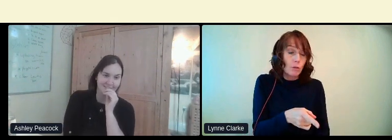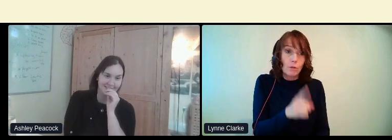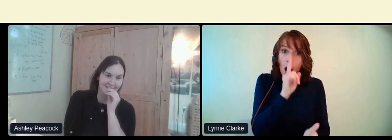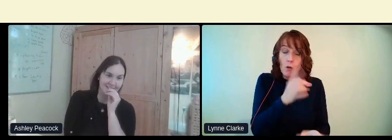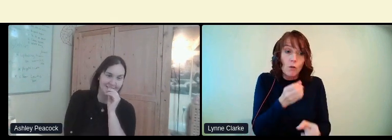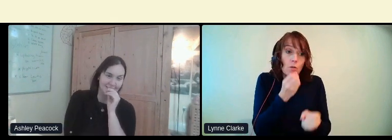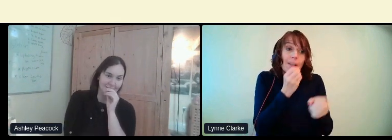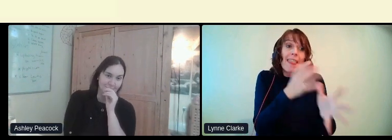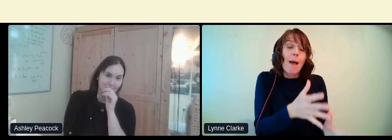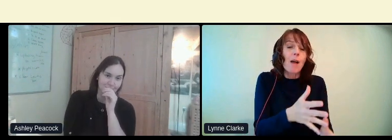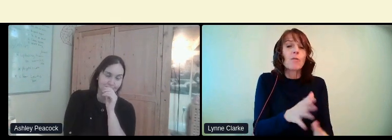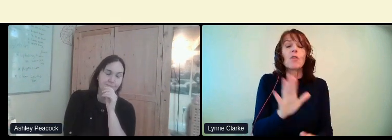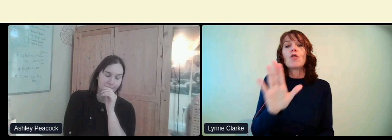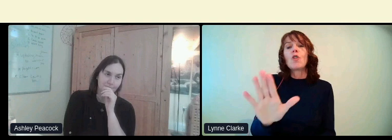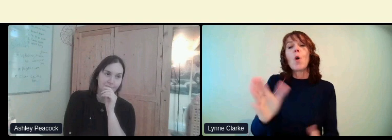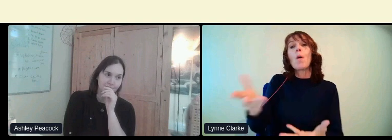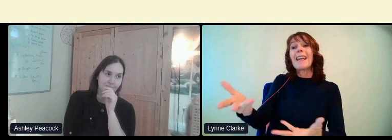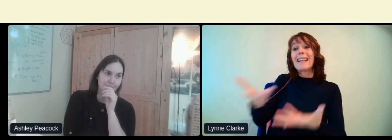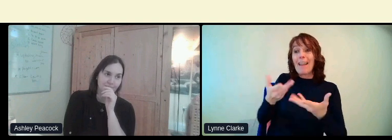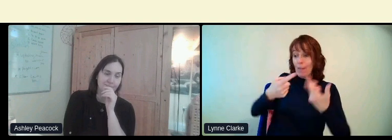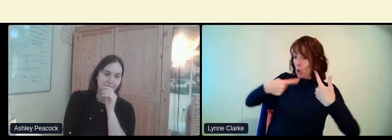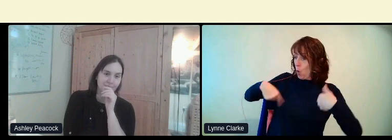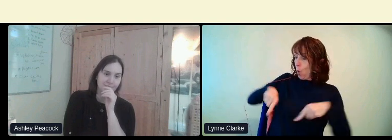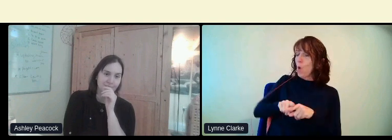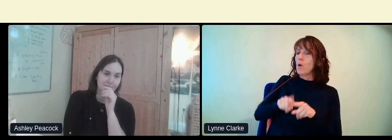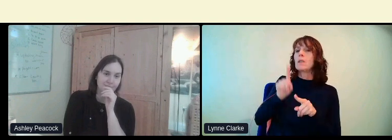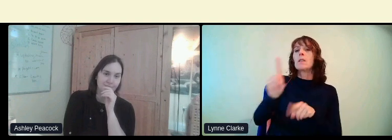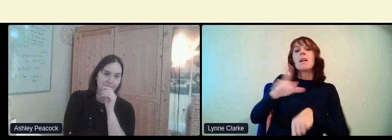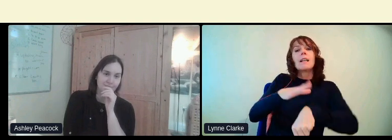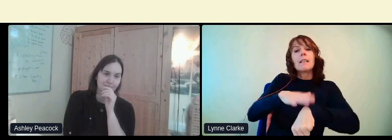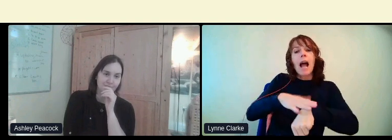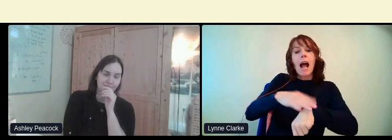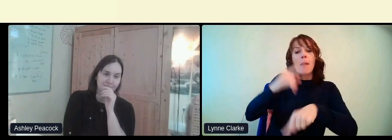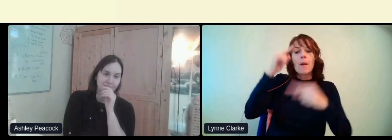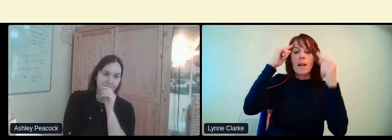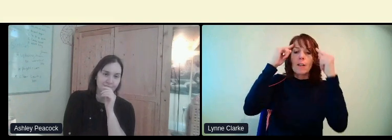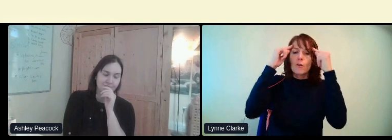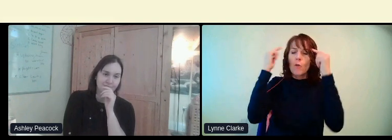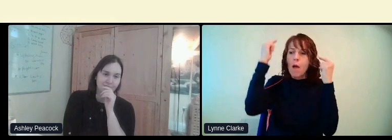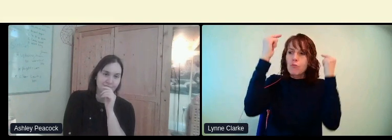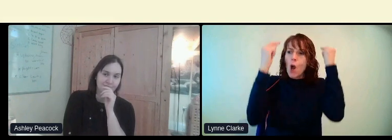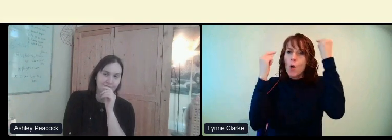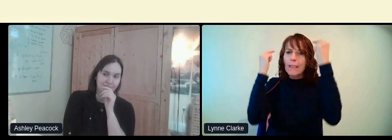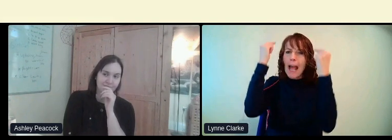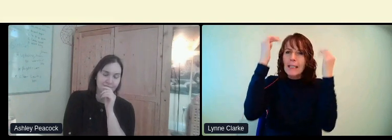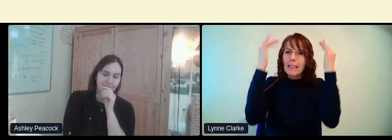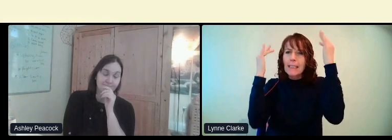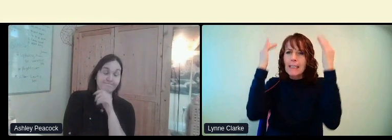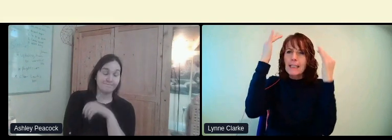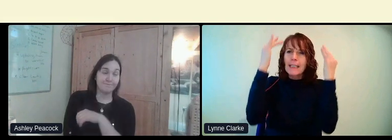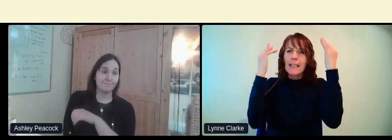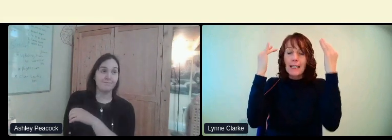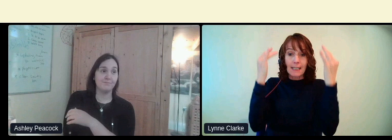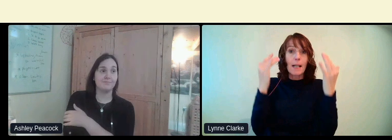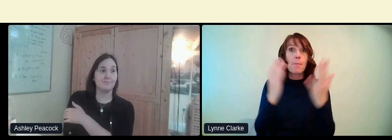So just giving us a bit of time to process and get the words out can often make a huge difference.